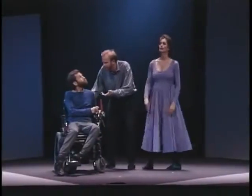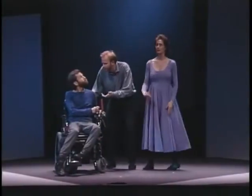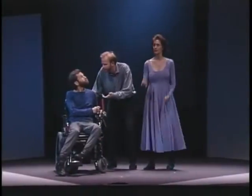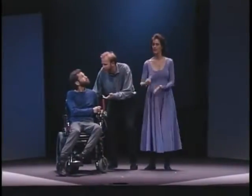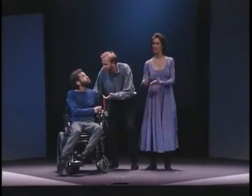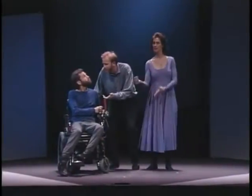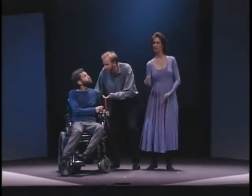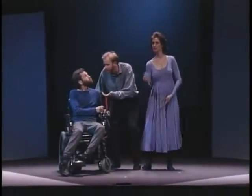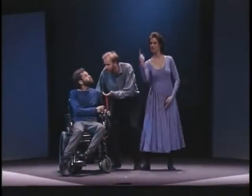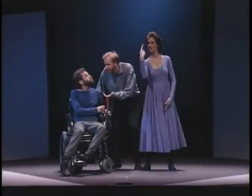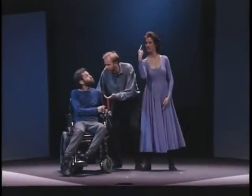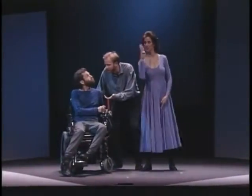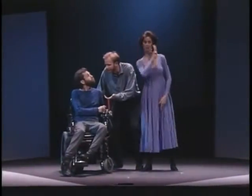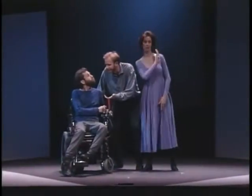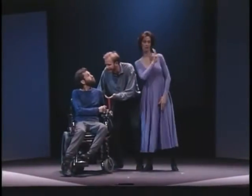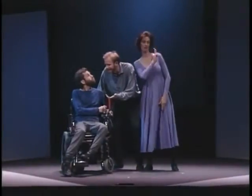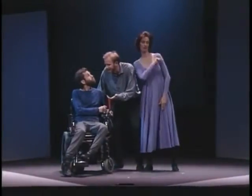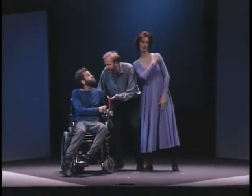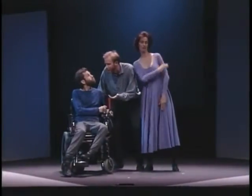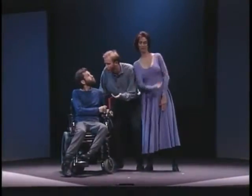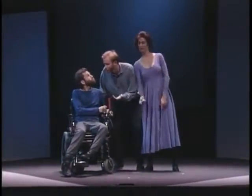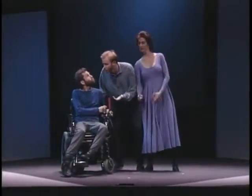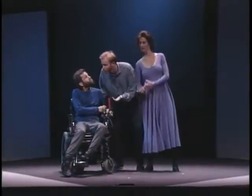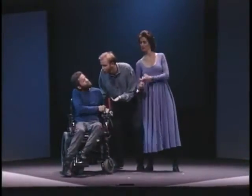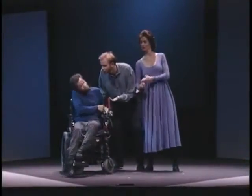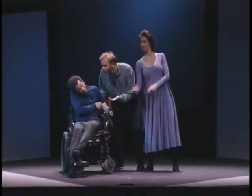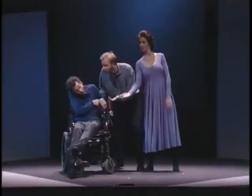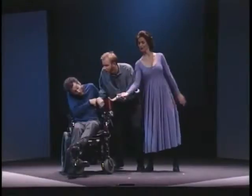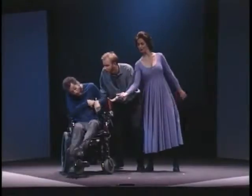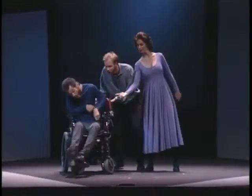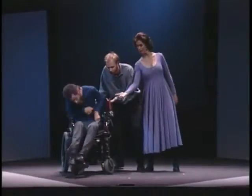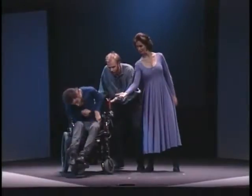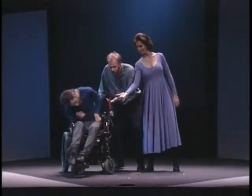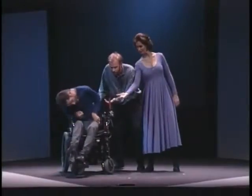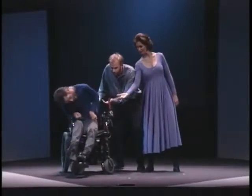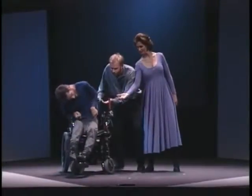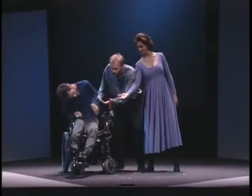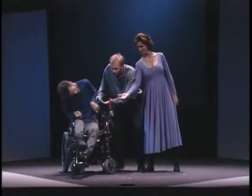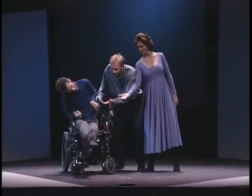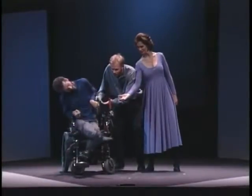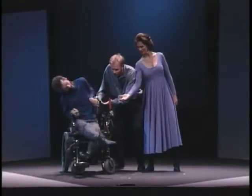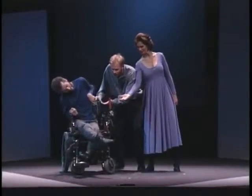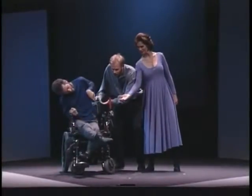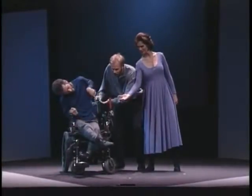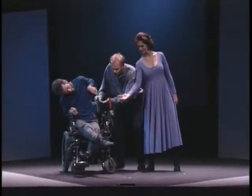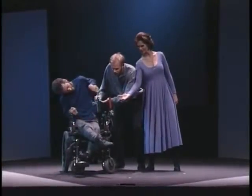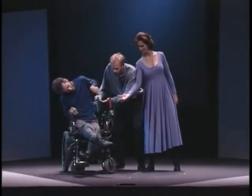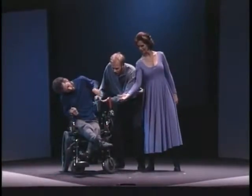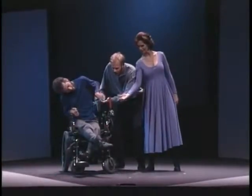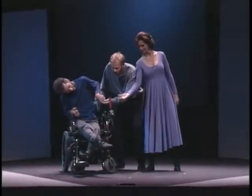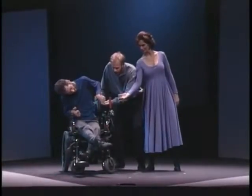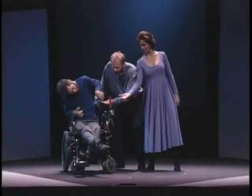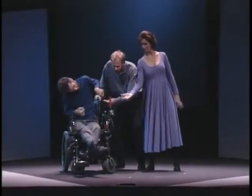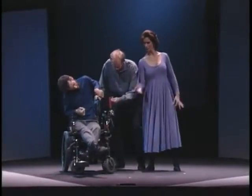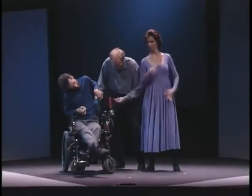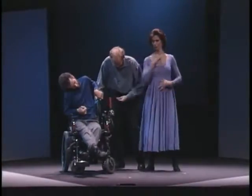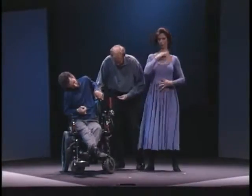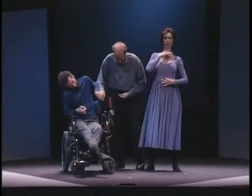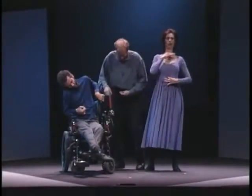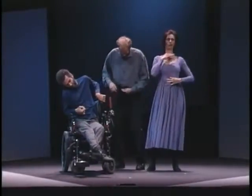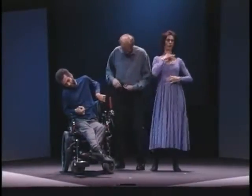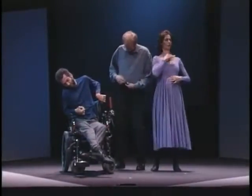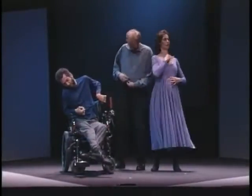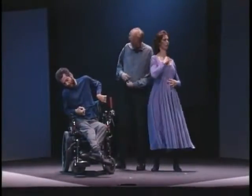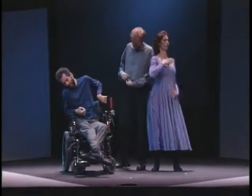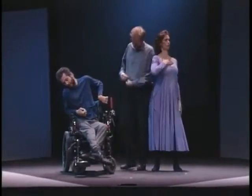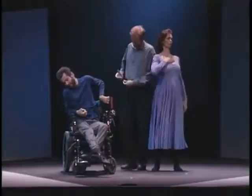some change for the Berkeley free clinic dude I was just wondering Neil um well